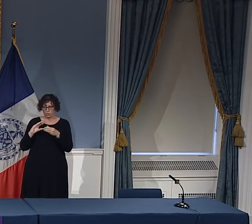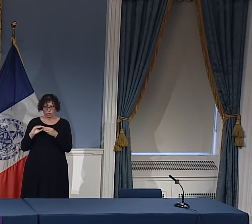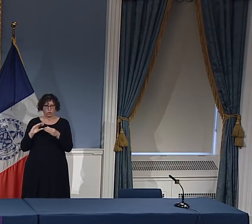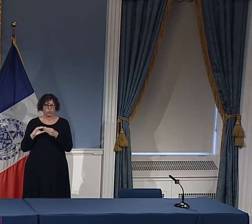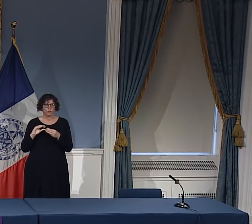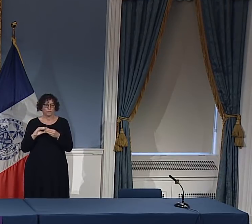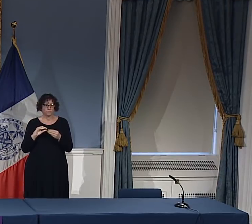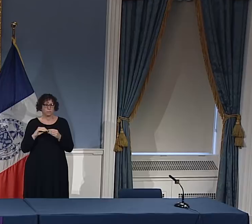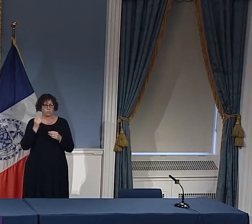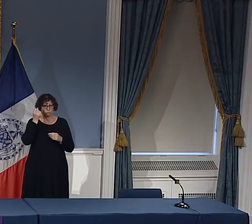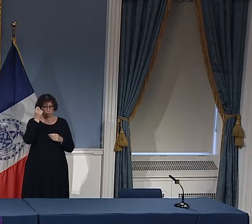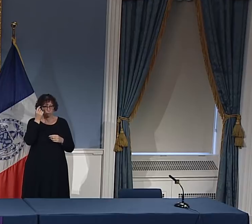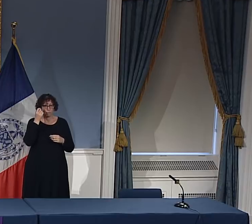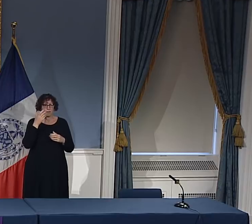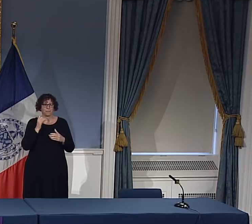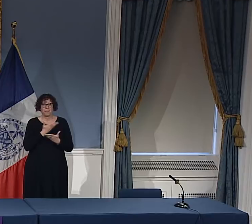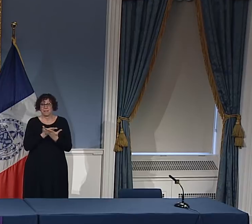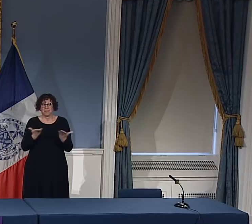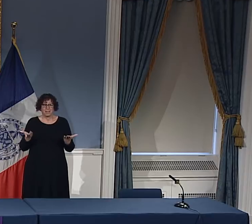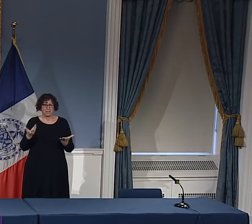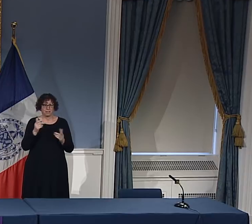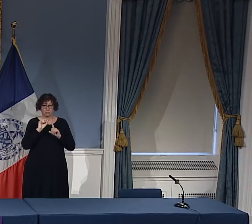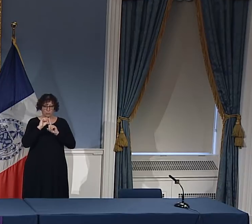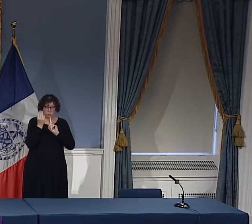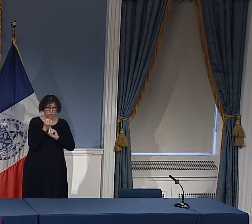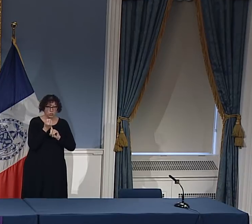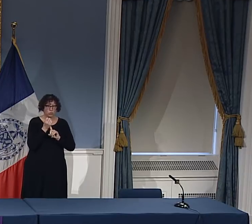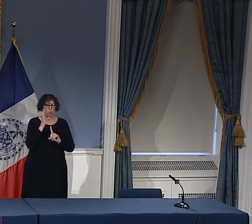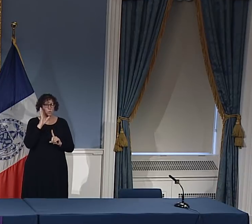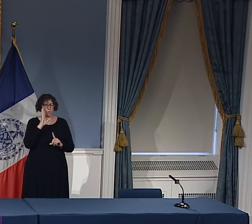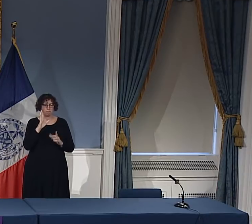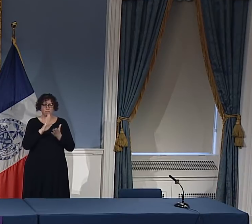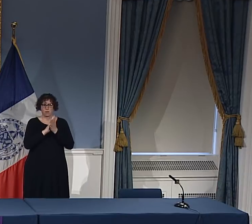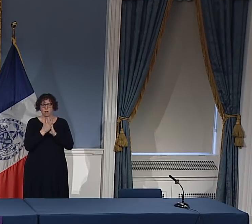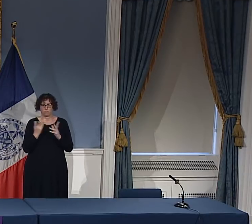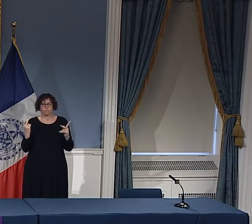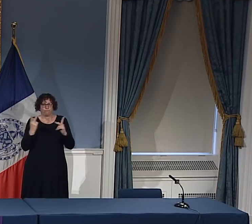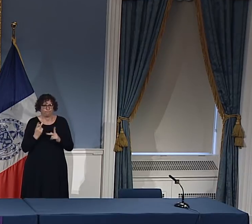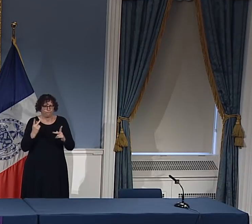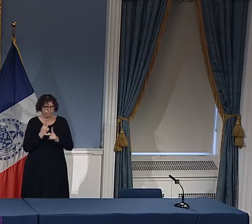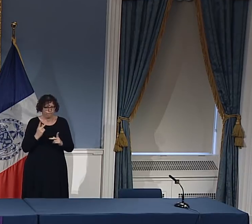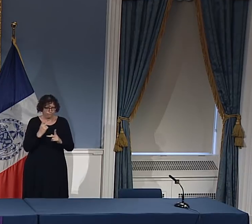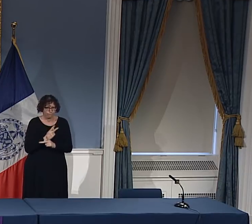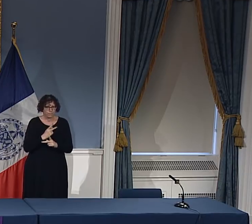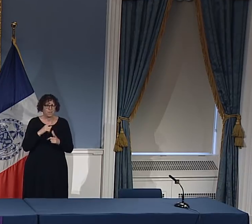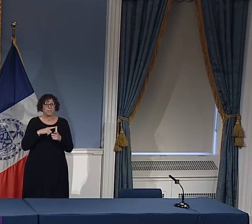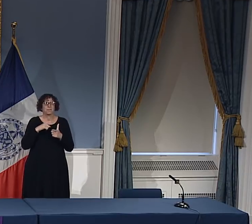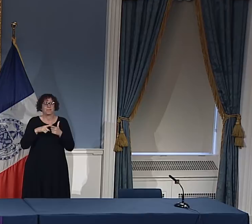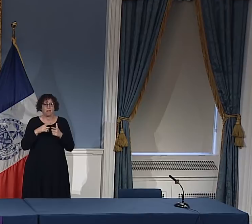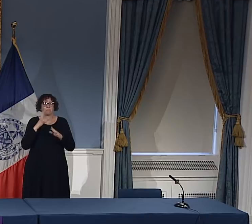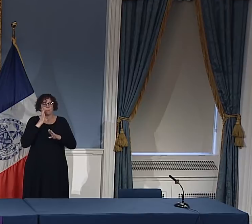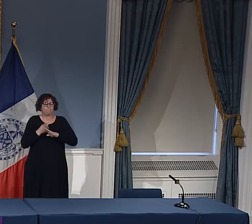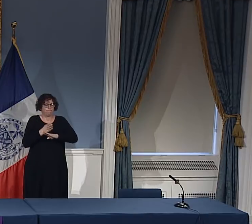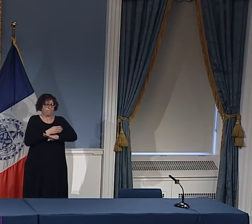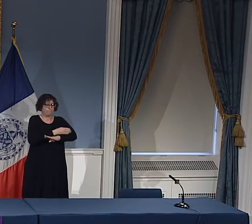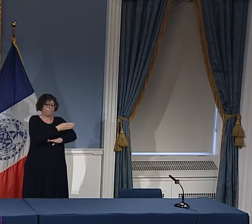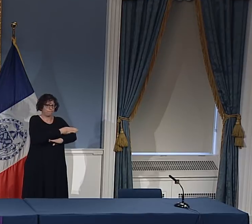YOU LEFT OFF IN TERMS OF THISNG WILL GET WORSE BEFORE THEYGE T BETTER. ACTUAY,LL WATH I